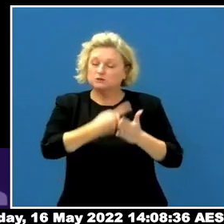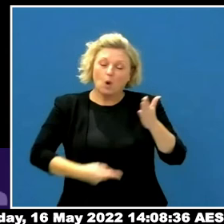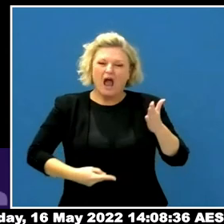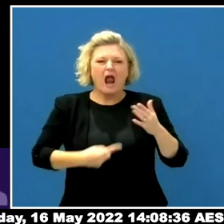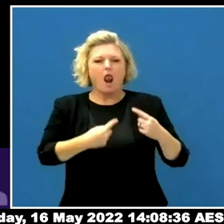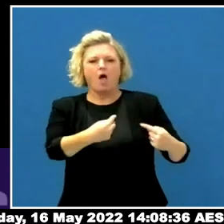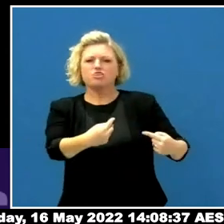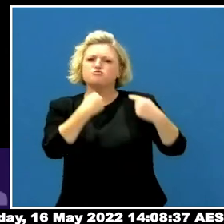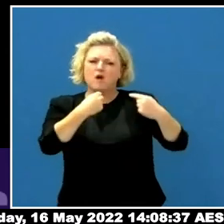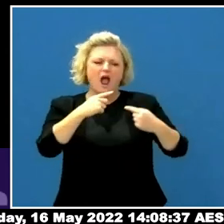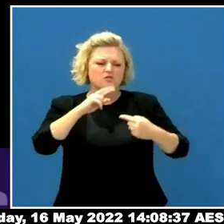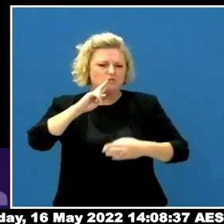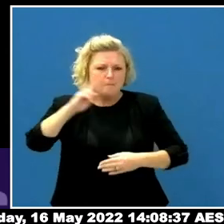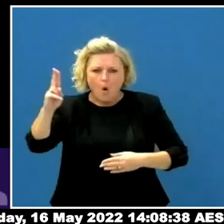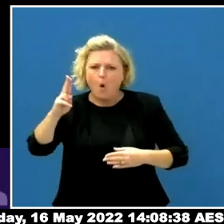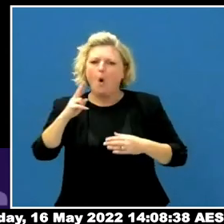the front door abusing us.